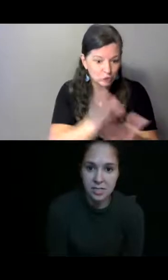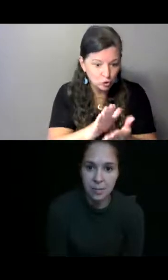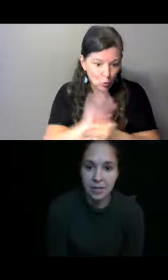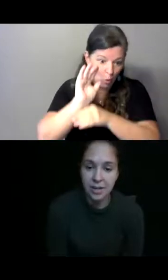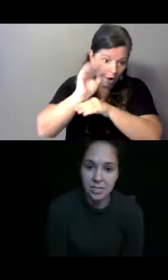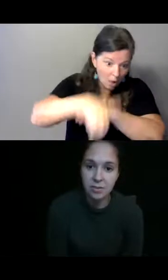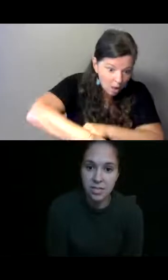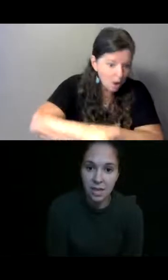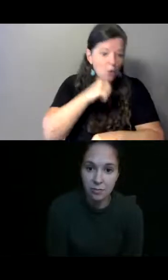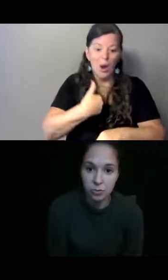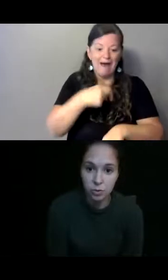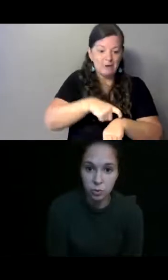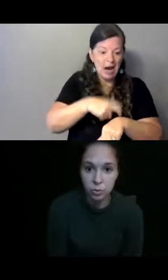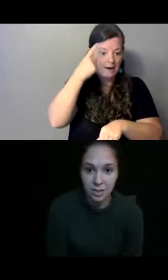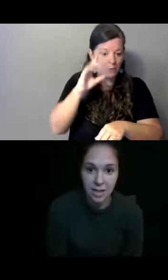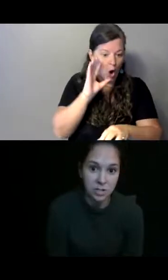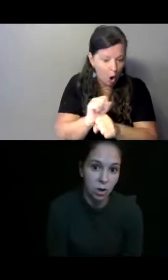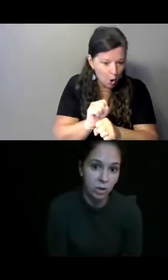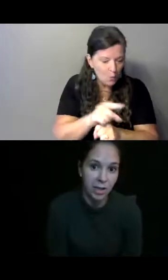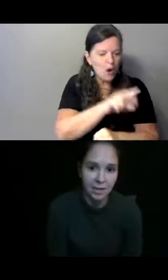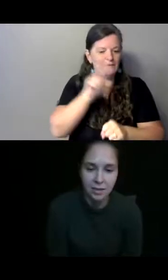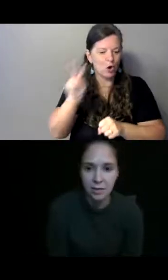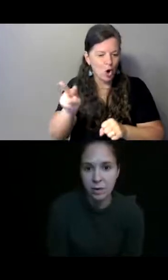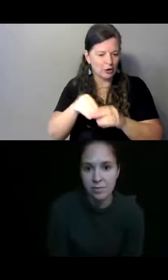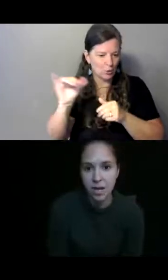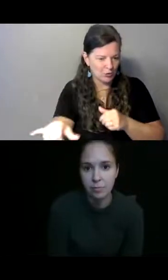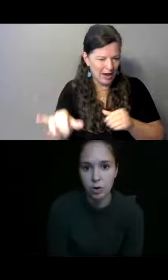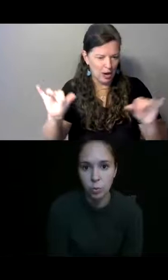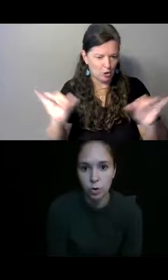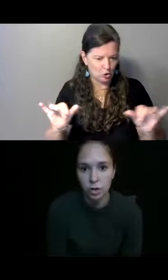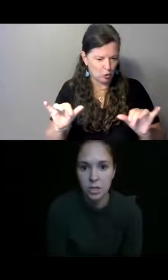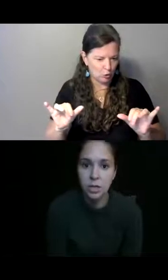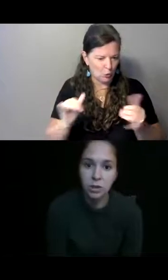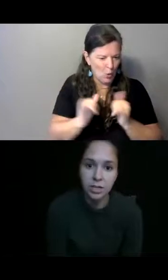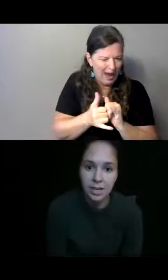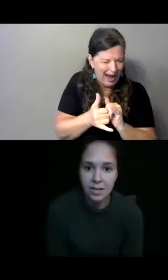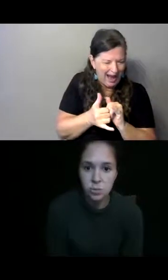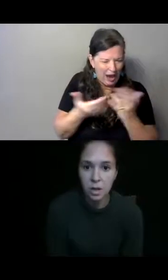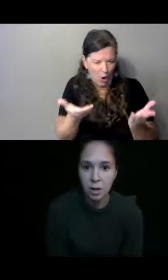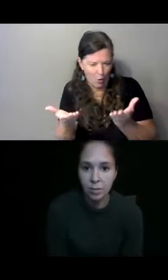Some have activities after school that lasts all night and they don't have time for homework. Look at that as well